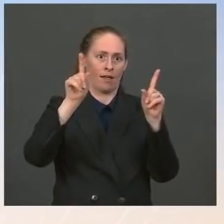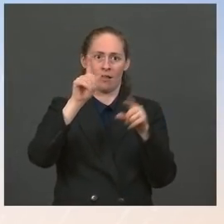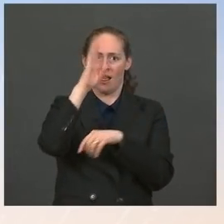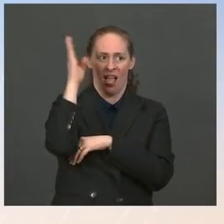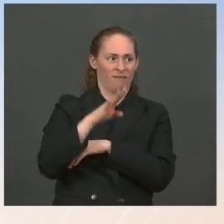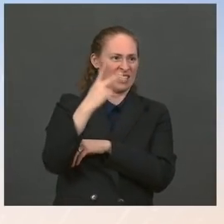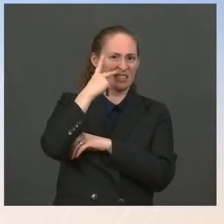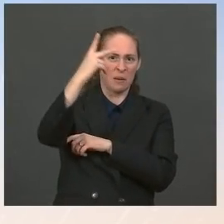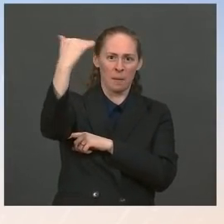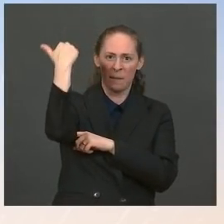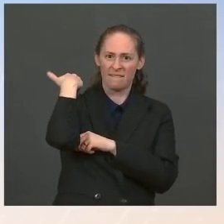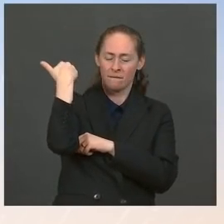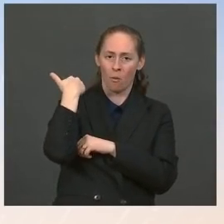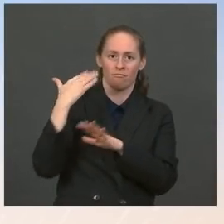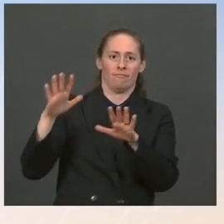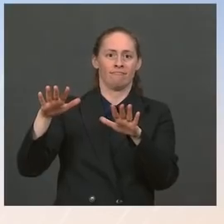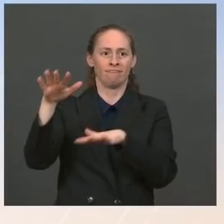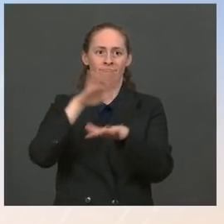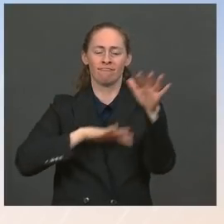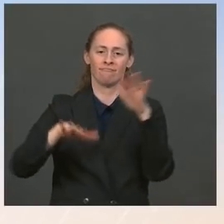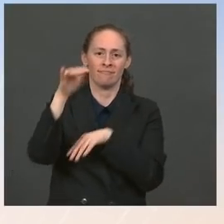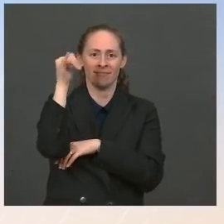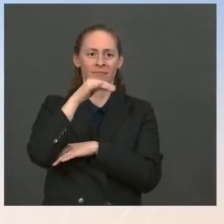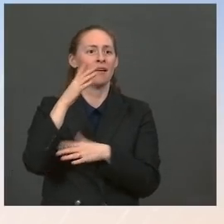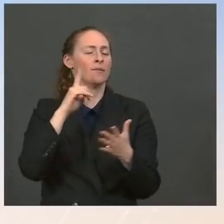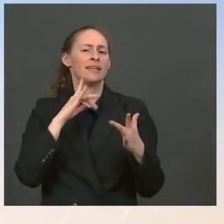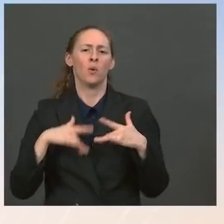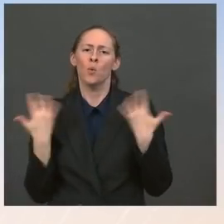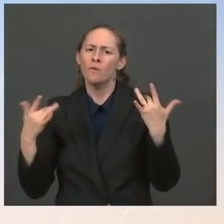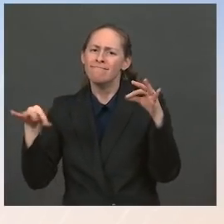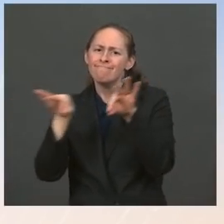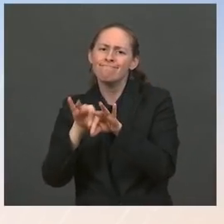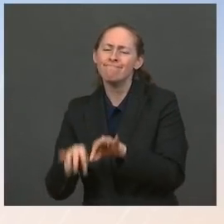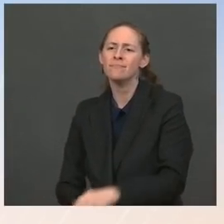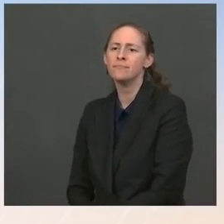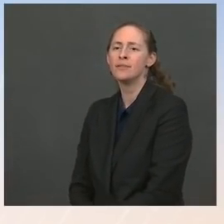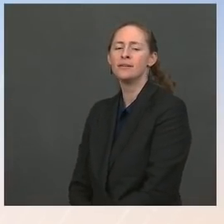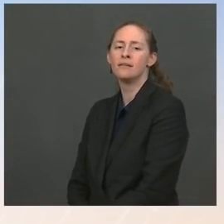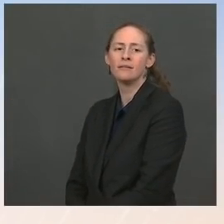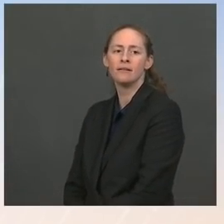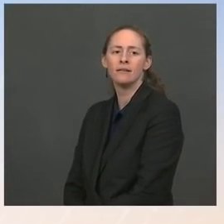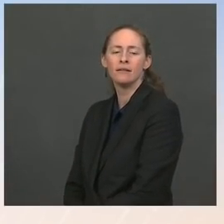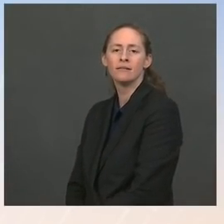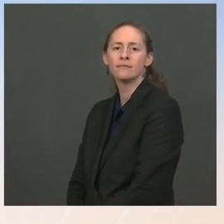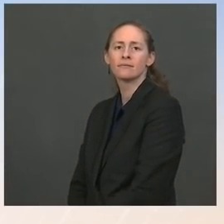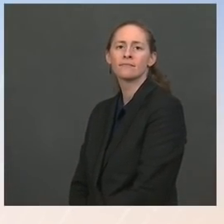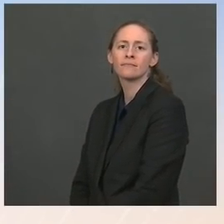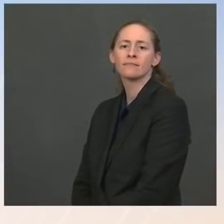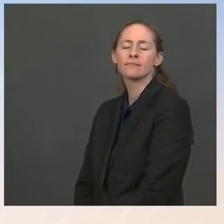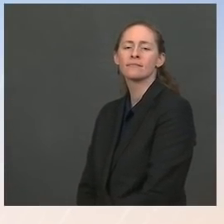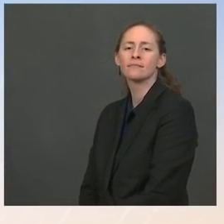And it's going to be critical and important. Ms. Jean-Pierre: Yeah, Jeff. The Press: Thanks, Karine. The President has indicated